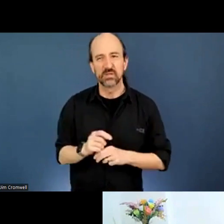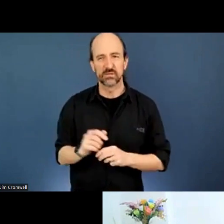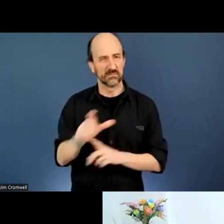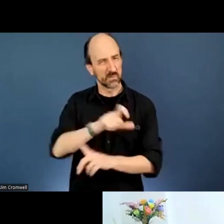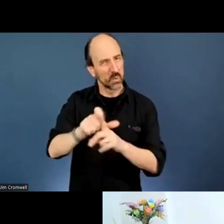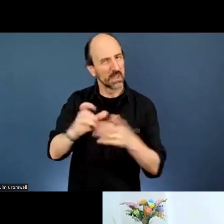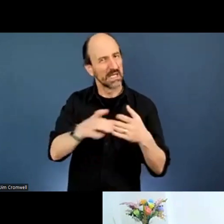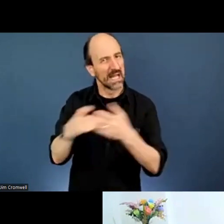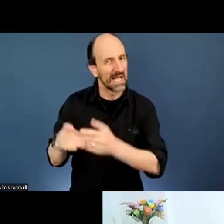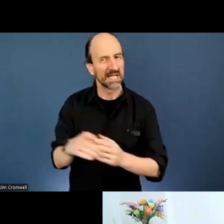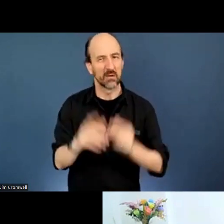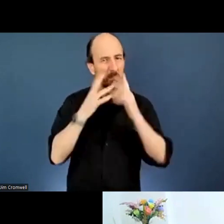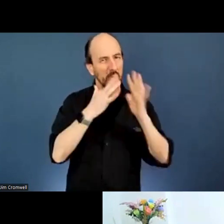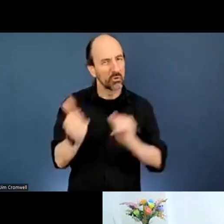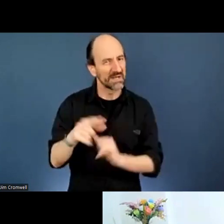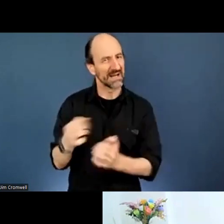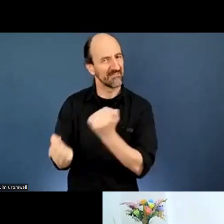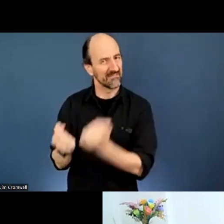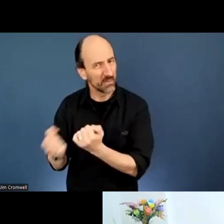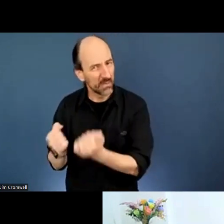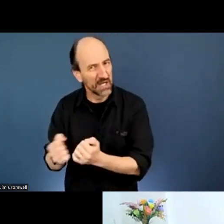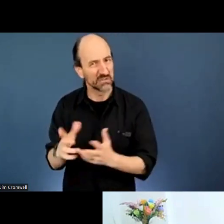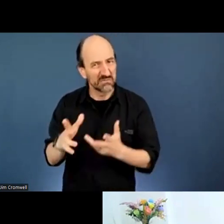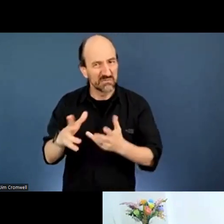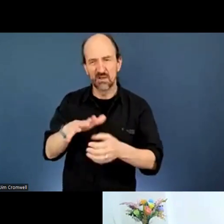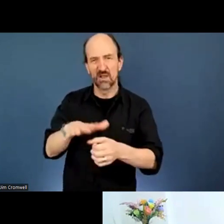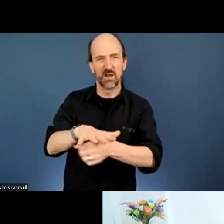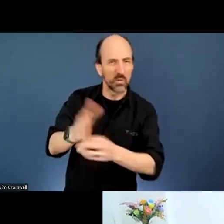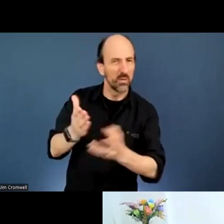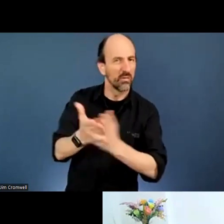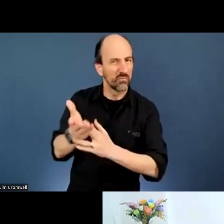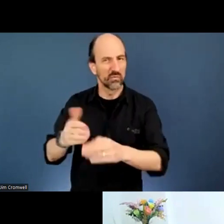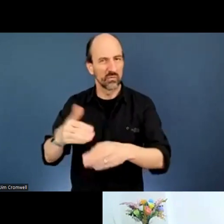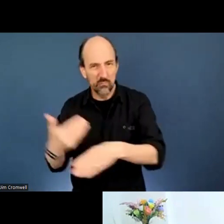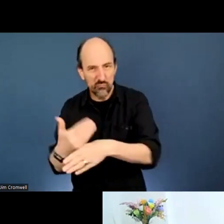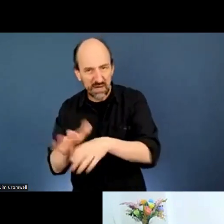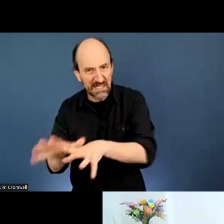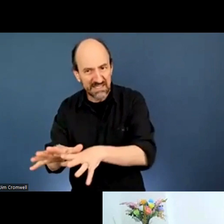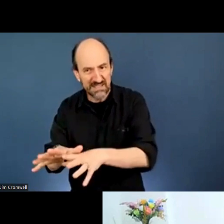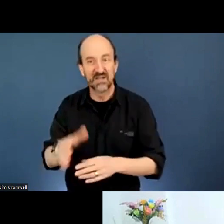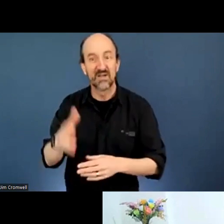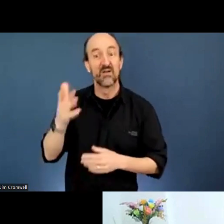facilitation locally owned practice is being deliver by Elene Cloete